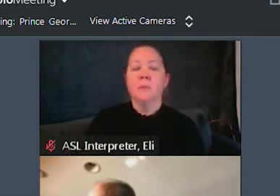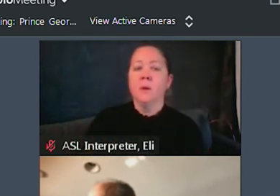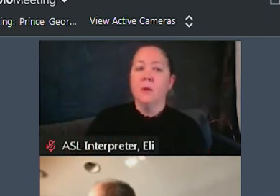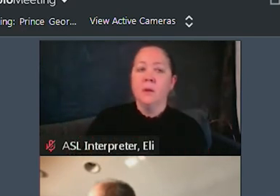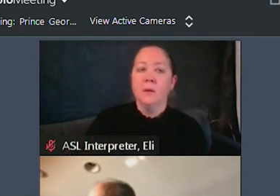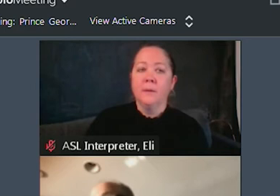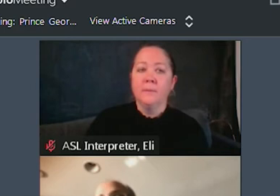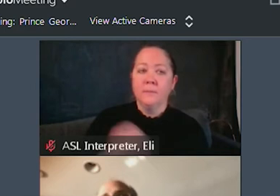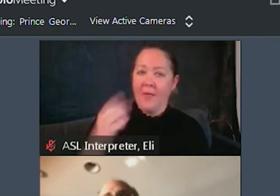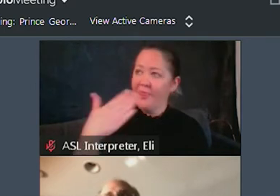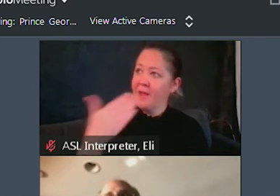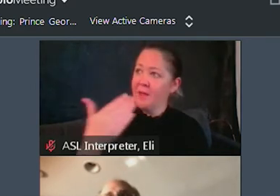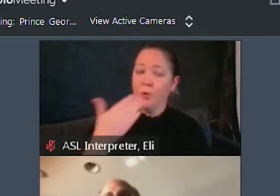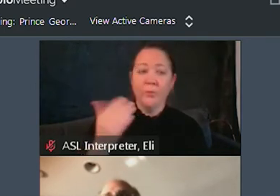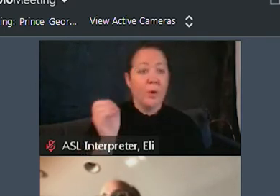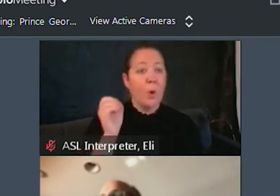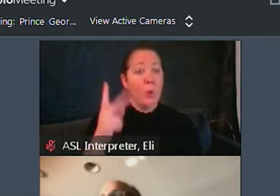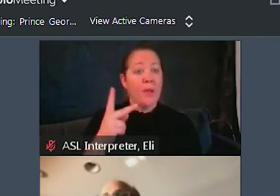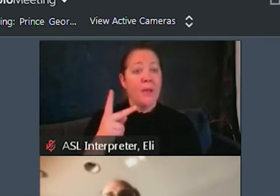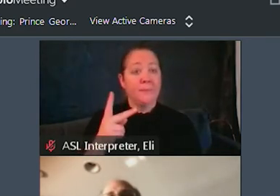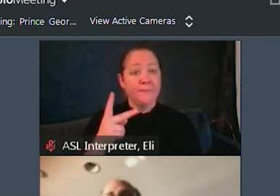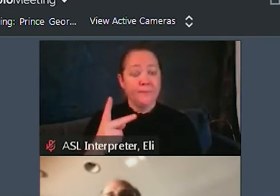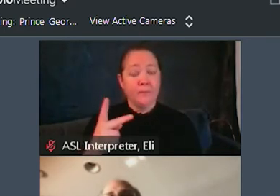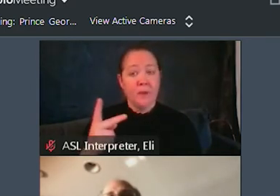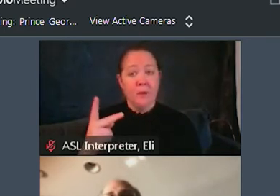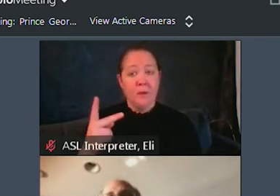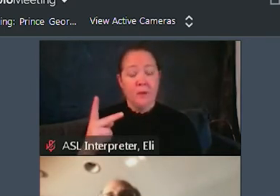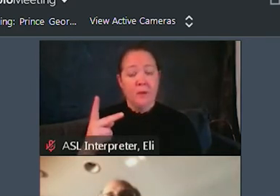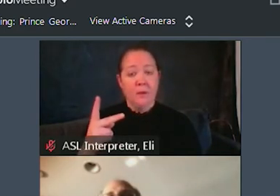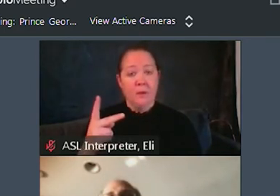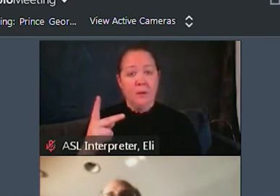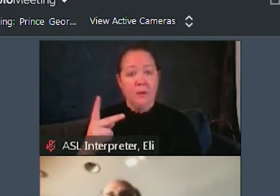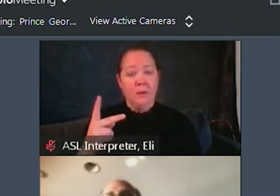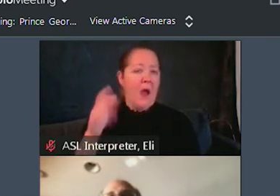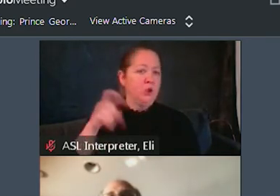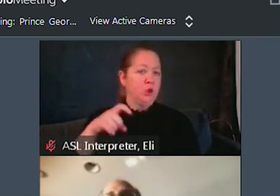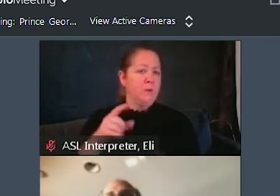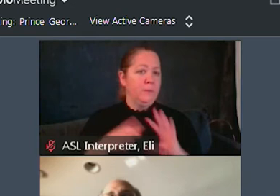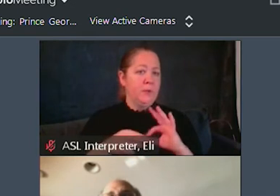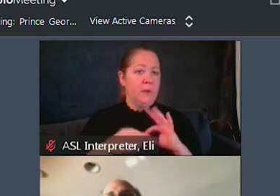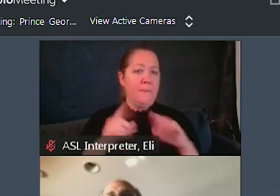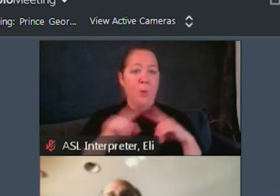Okay. So I was remiss in not mentioning this earlier, but we do have all five plan and board members on board.